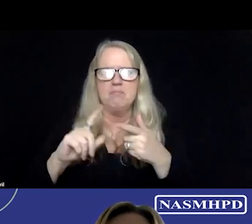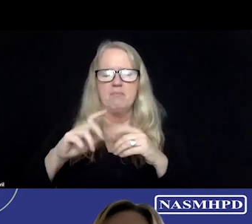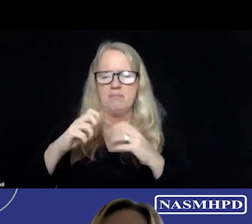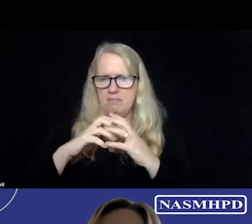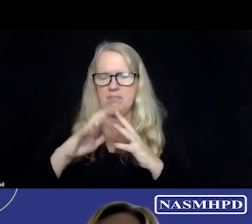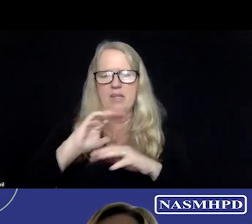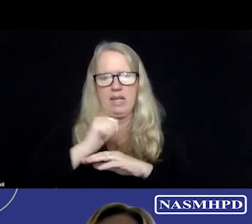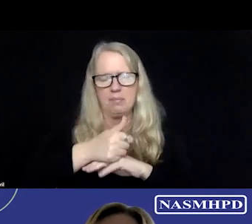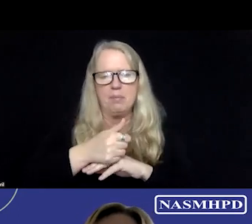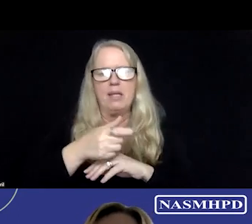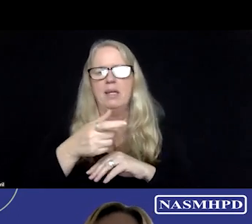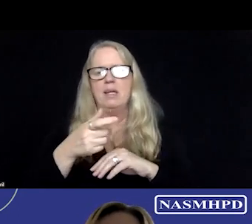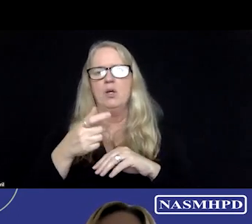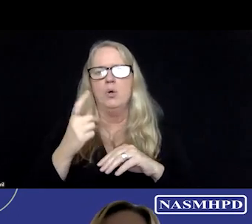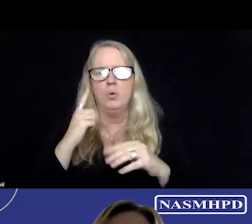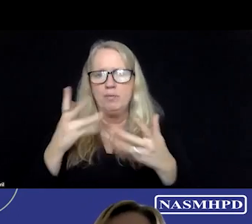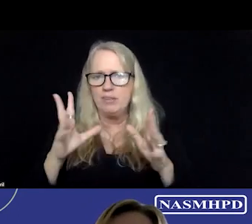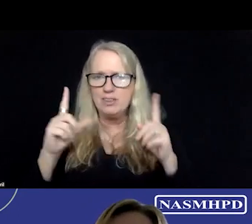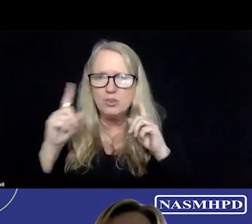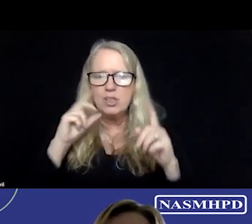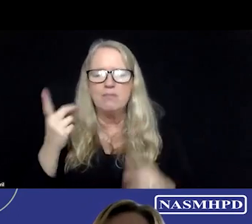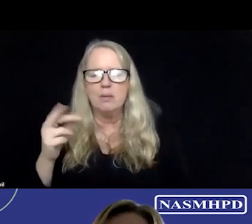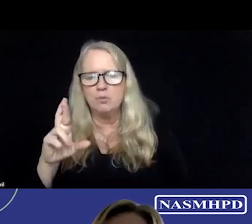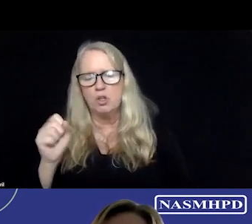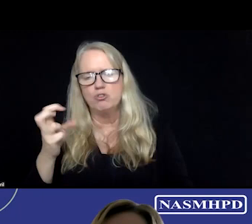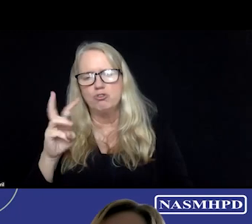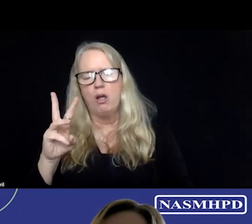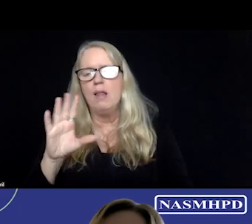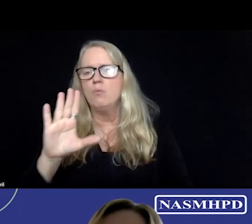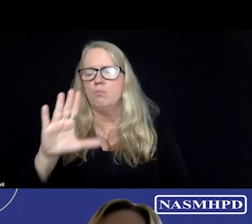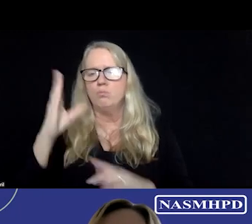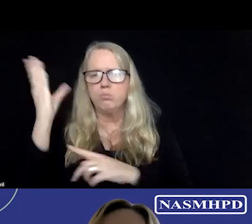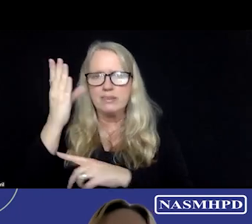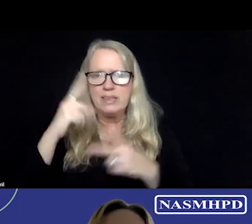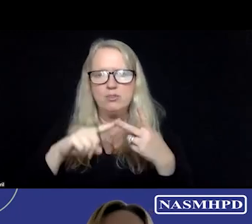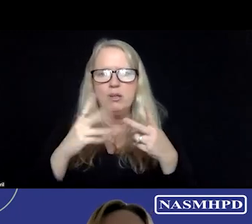AS WE HAVE HEARD FROM DOCTOR SHAW'S PRESENTATION AND THE ROUND